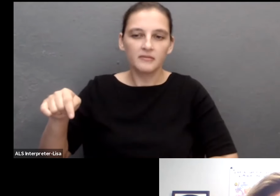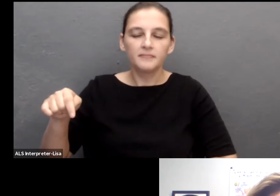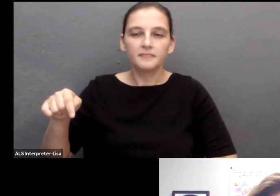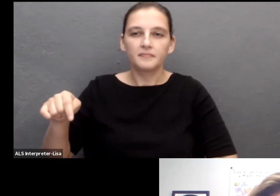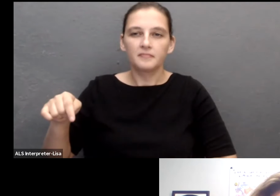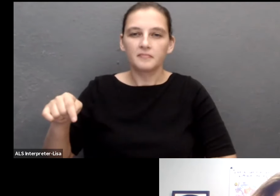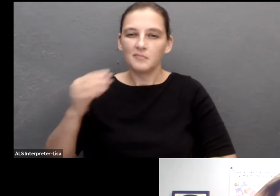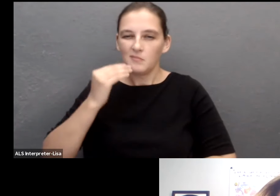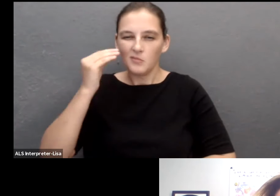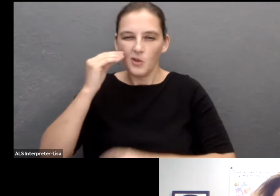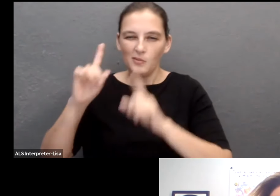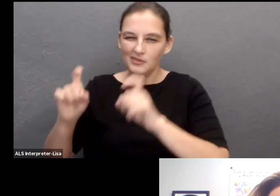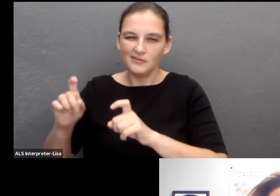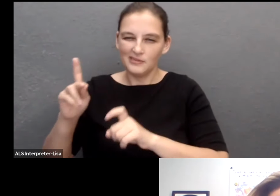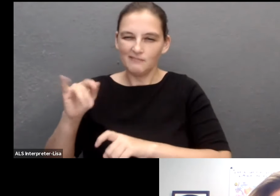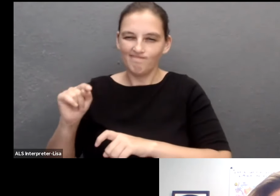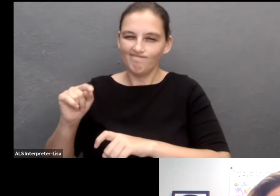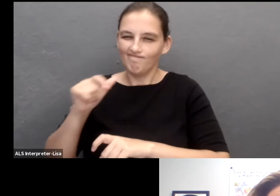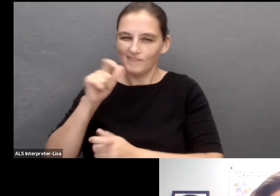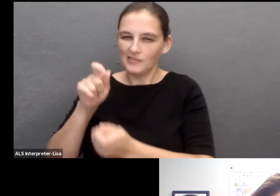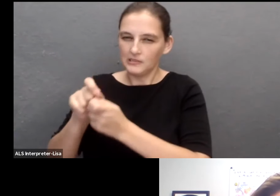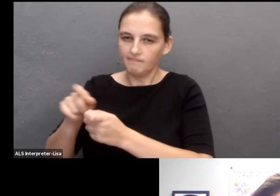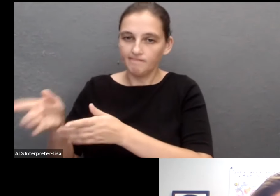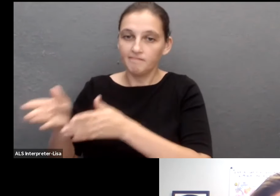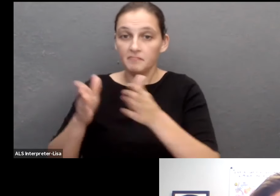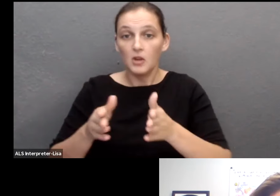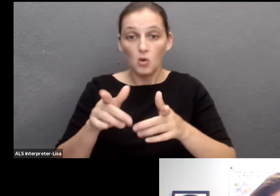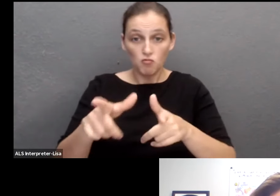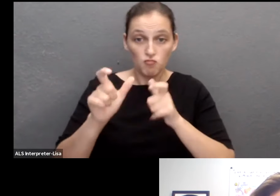So probably your least accurate. I would follow that up with the rapid test.